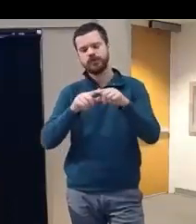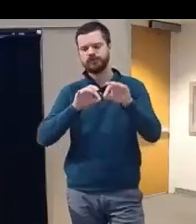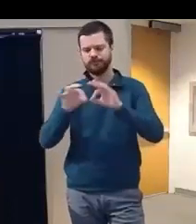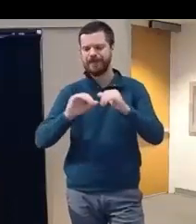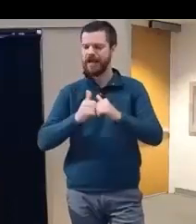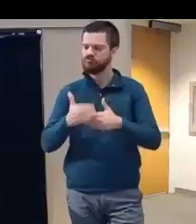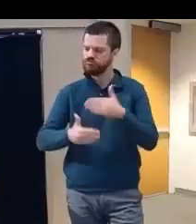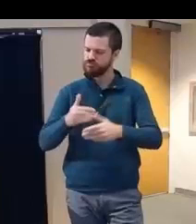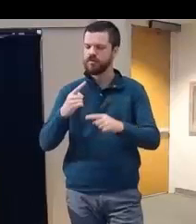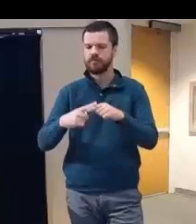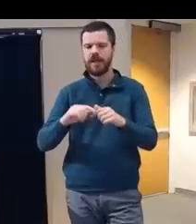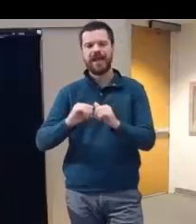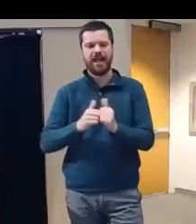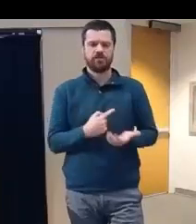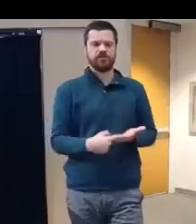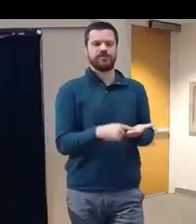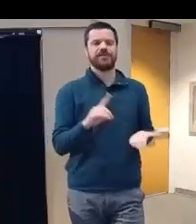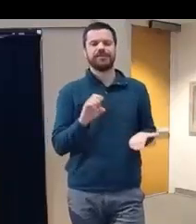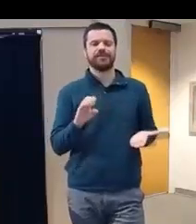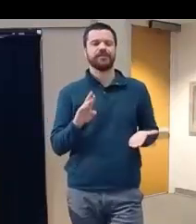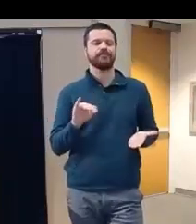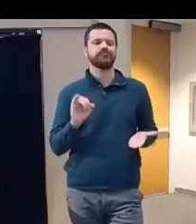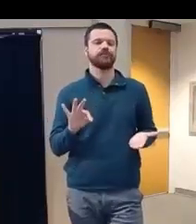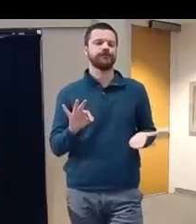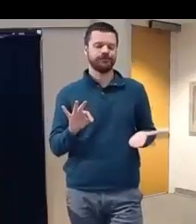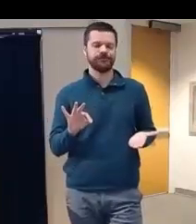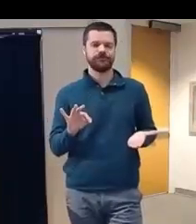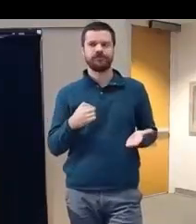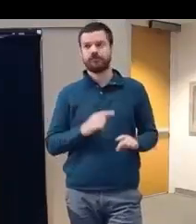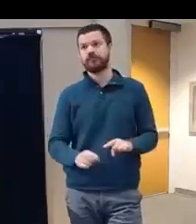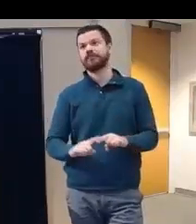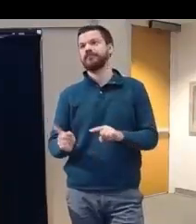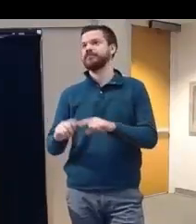along with debrief Etc strong recovery we have many people involved in the teacher of medical